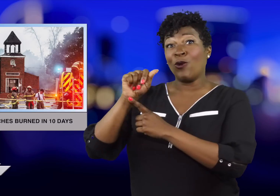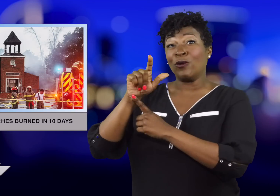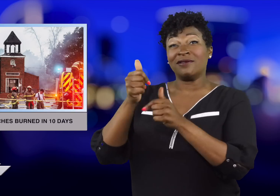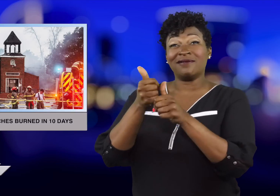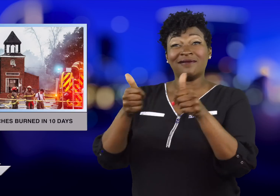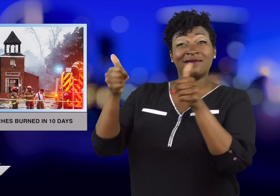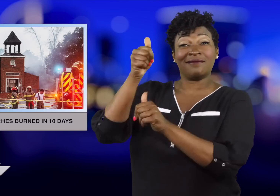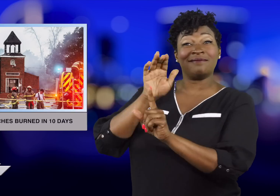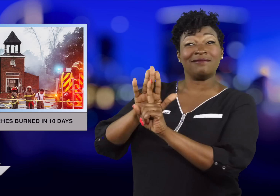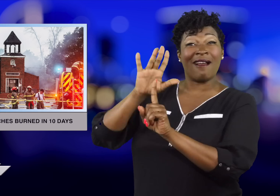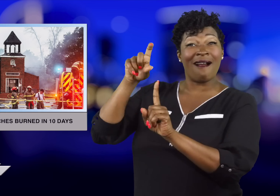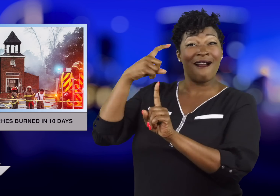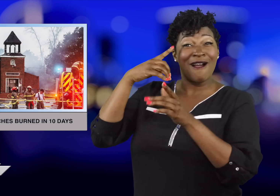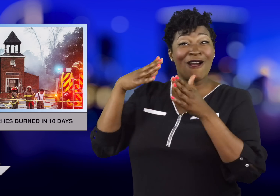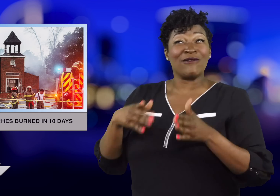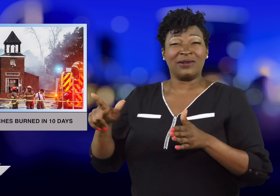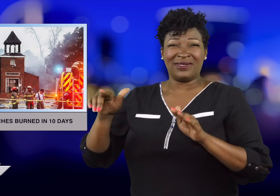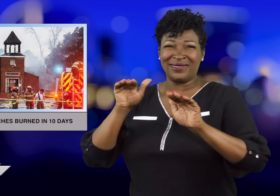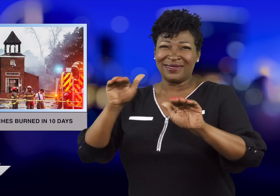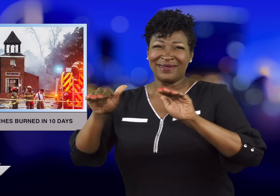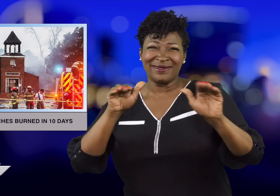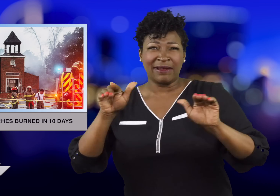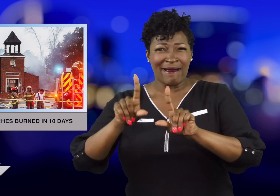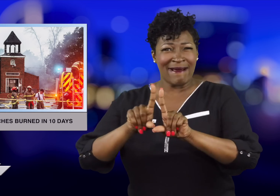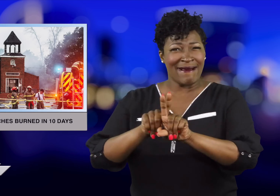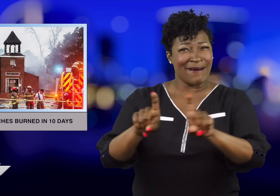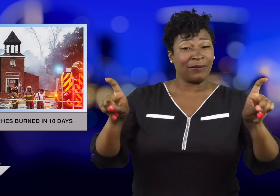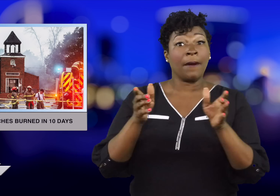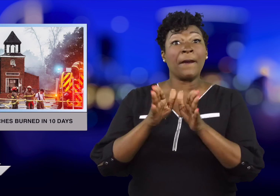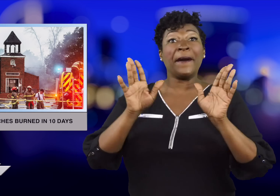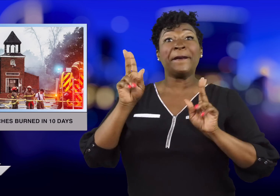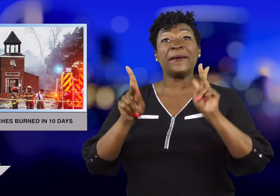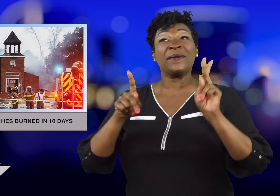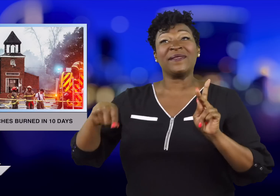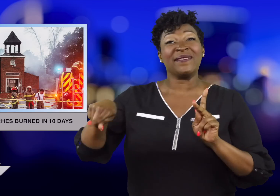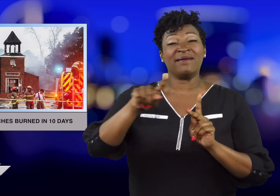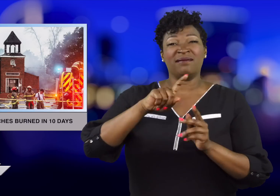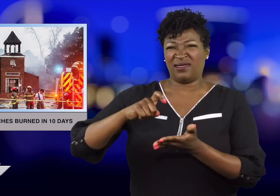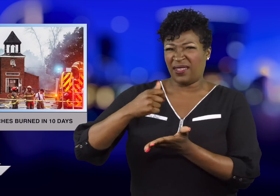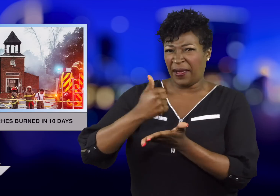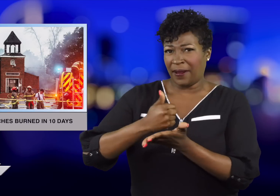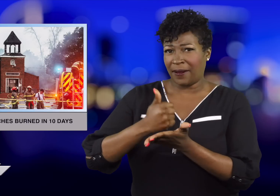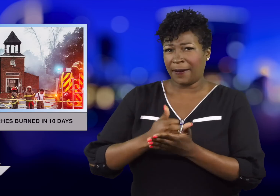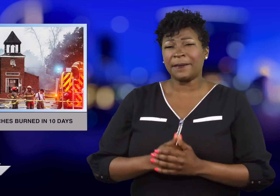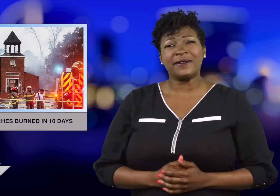Louisiana's governor is appealing for the public's help as well.